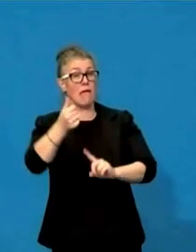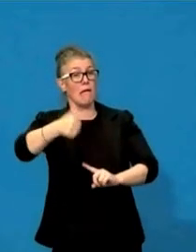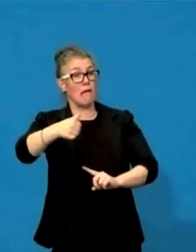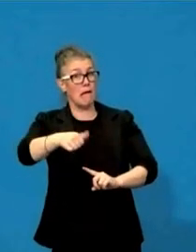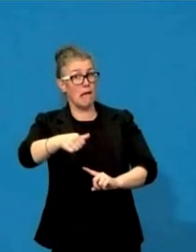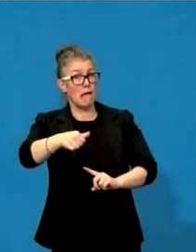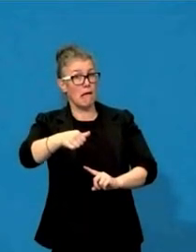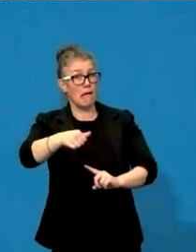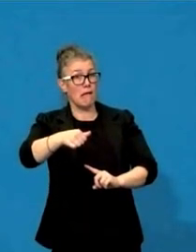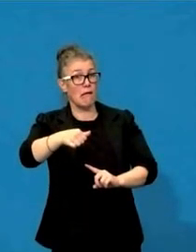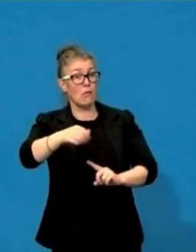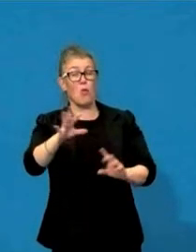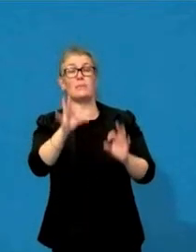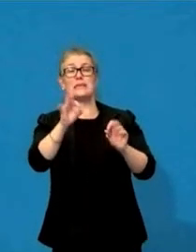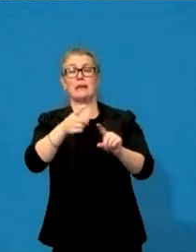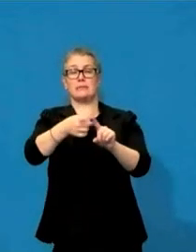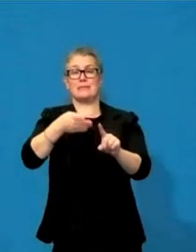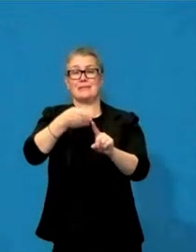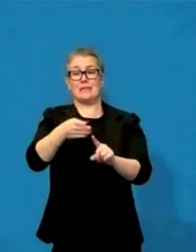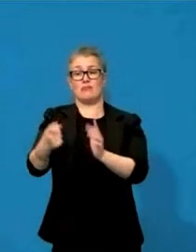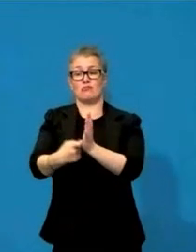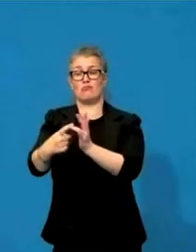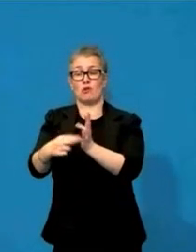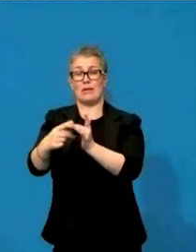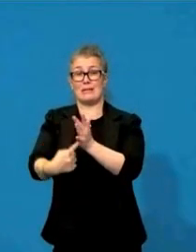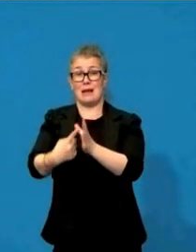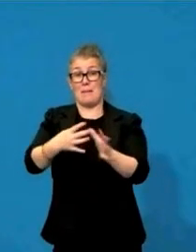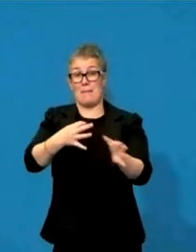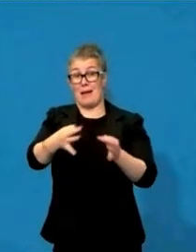particular? TOPSY JACKAMARRA: Well, I can understand that - now looking at it, that